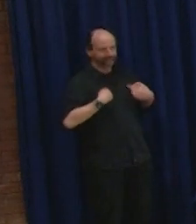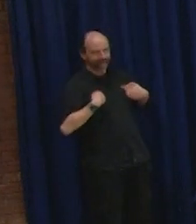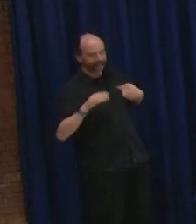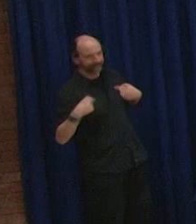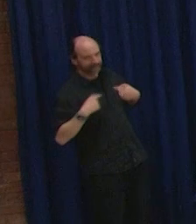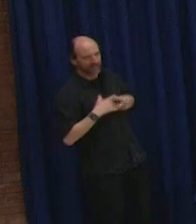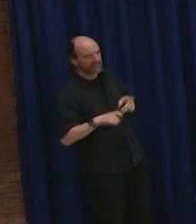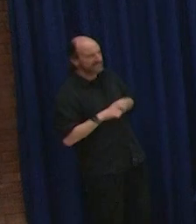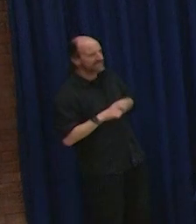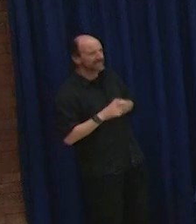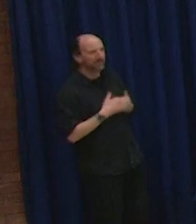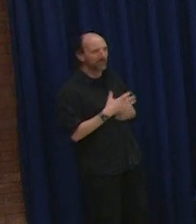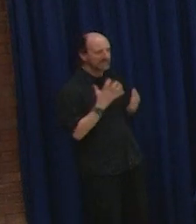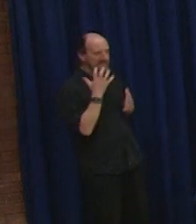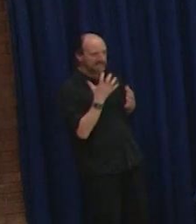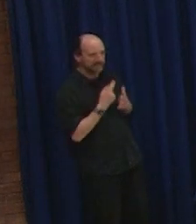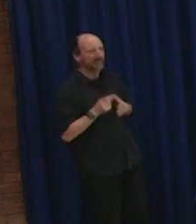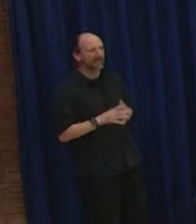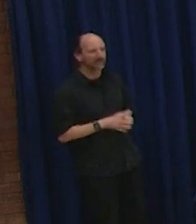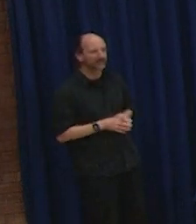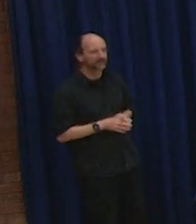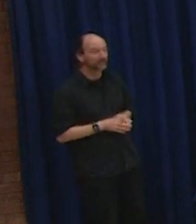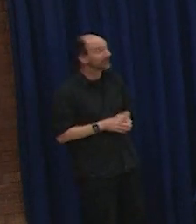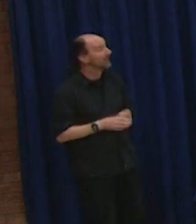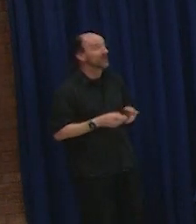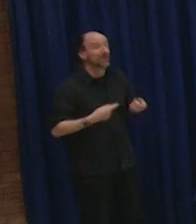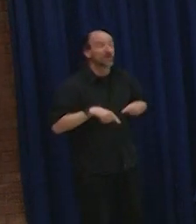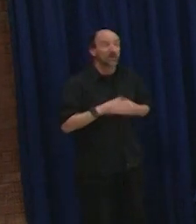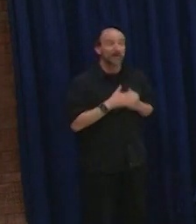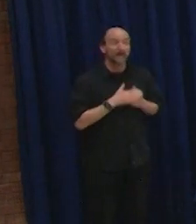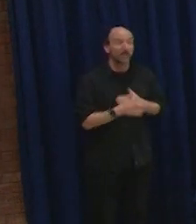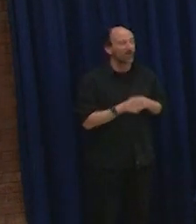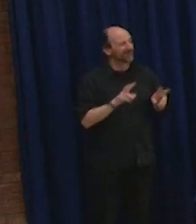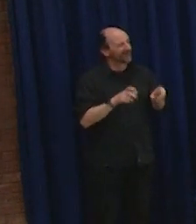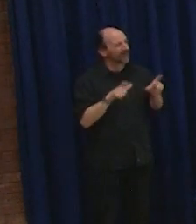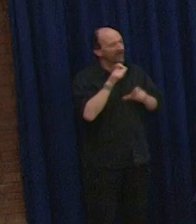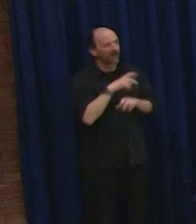we've got is I think we're generally colour-blind, we've focused on certain neurodivergent traits and